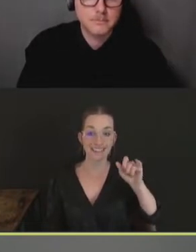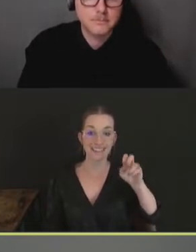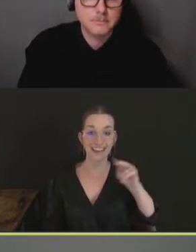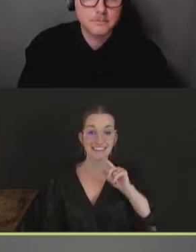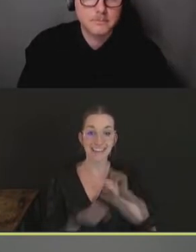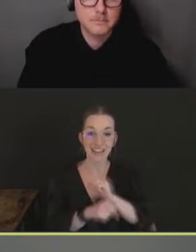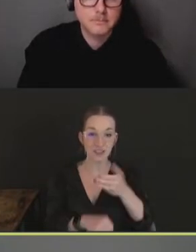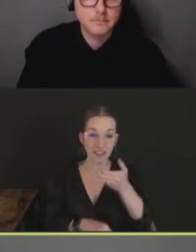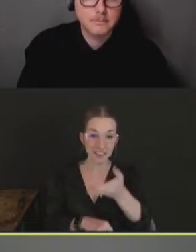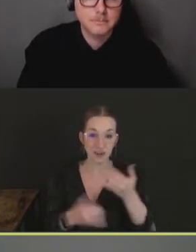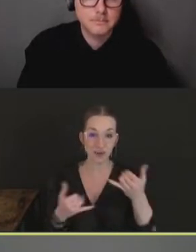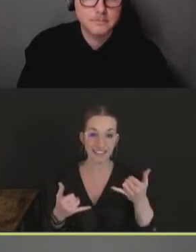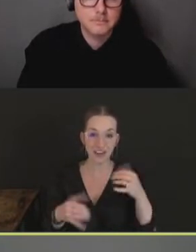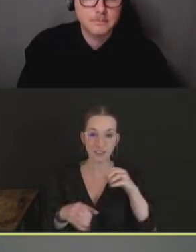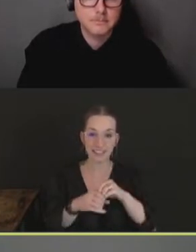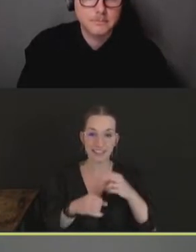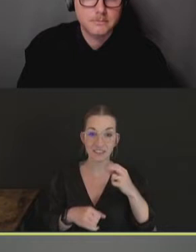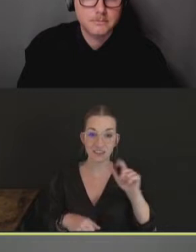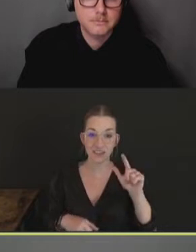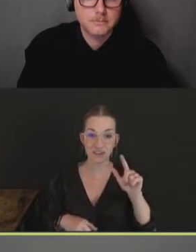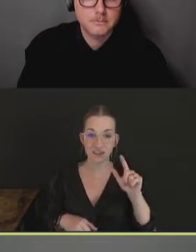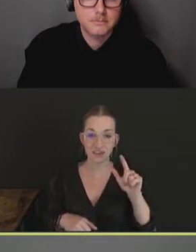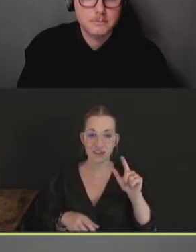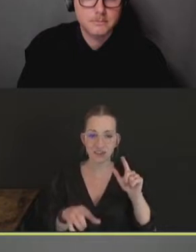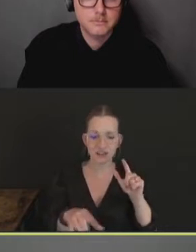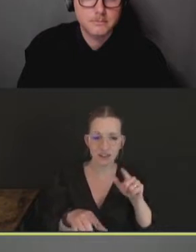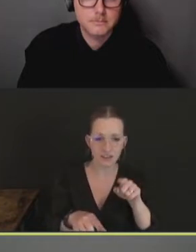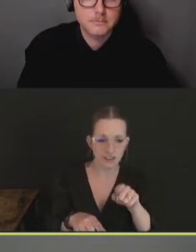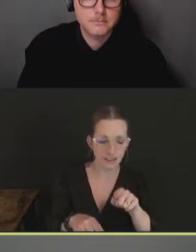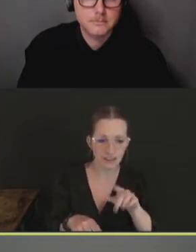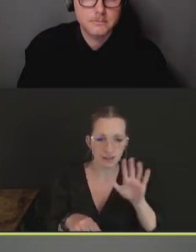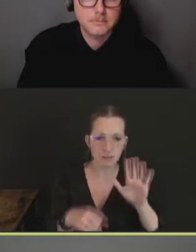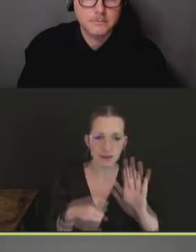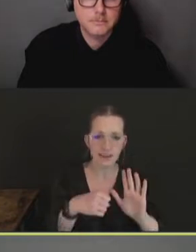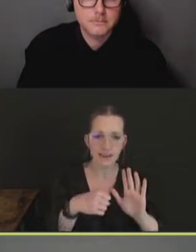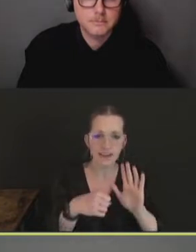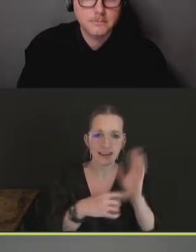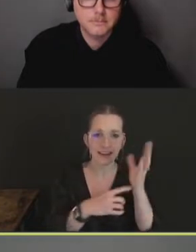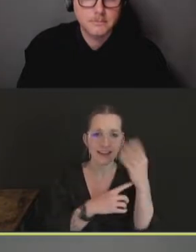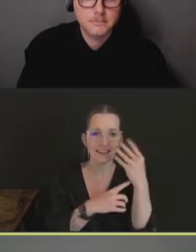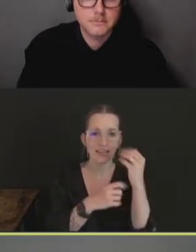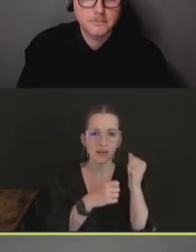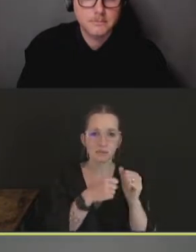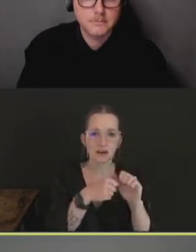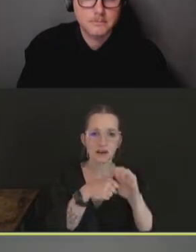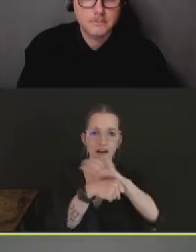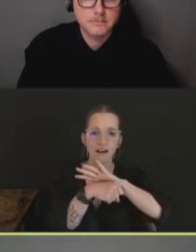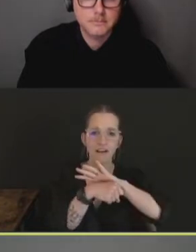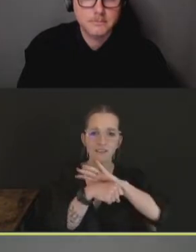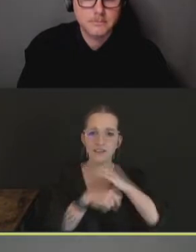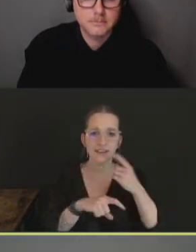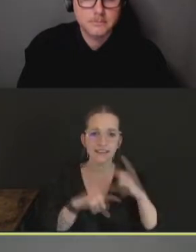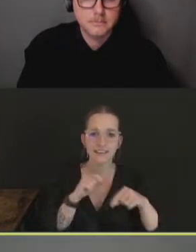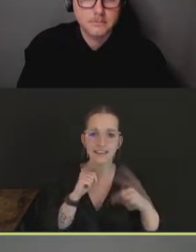Your camera covers -- yeah, I mean, my camera is on. I don't know why -- wait a minute.